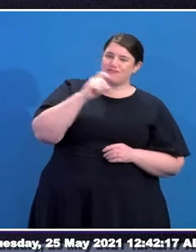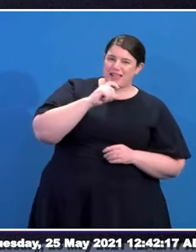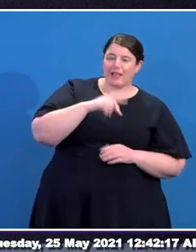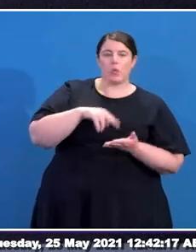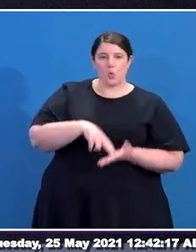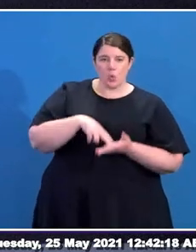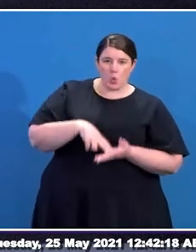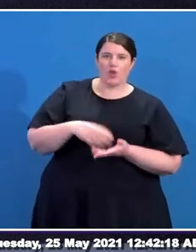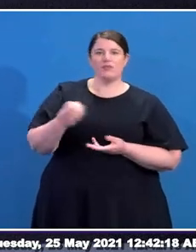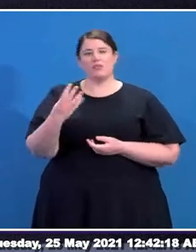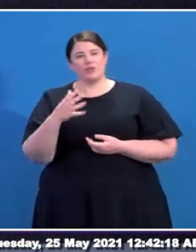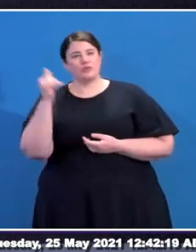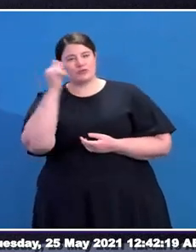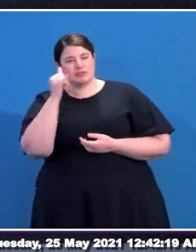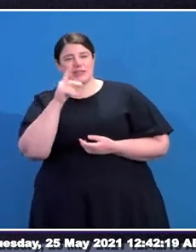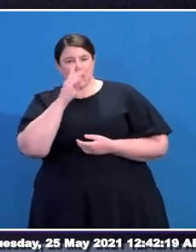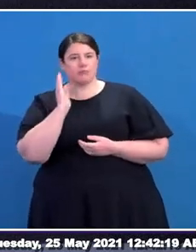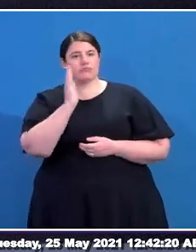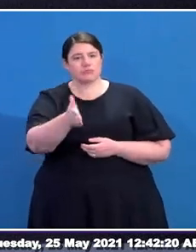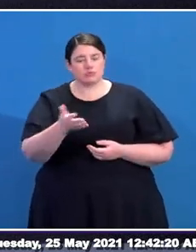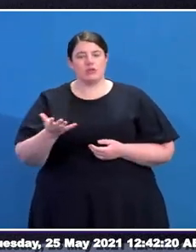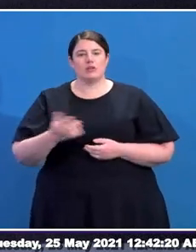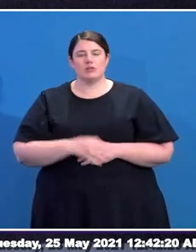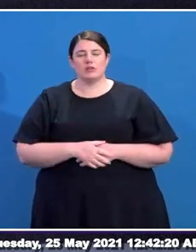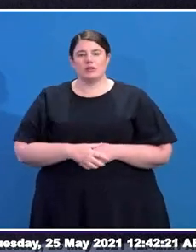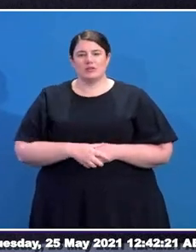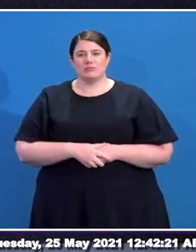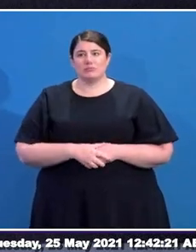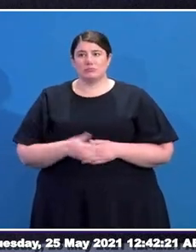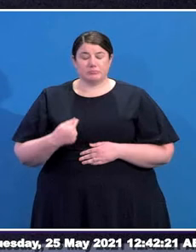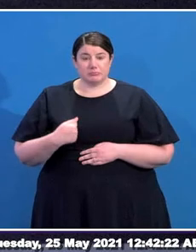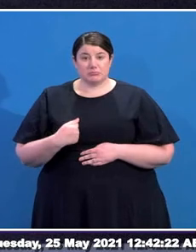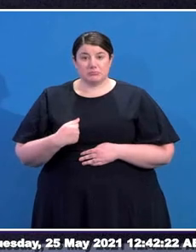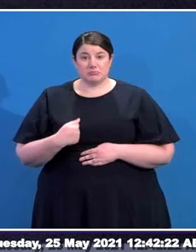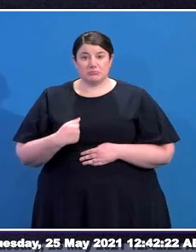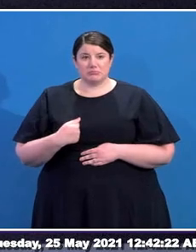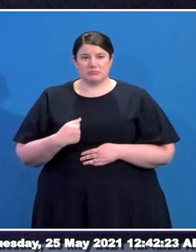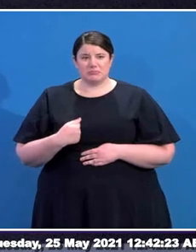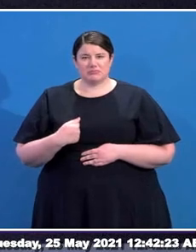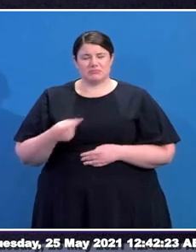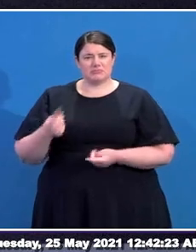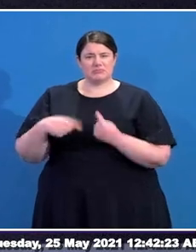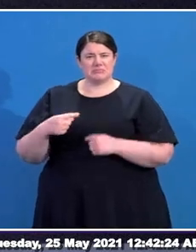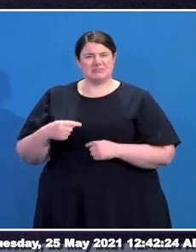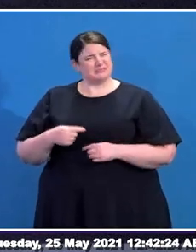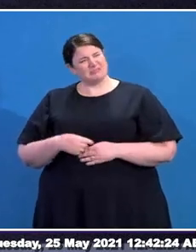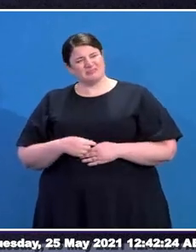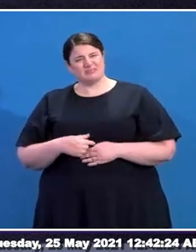I didn't --- I found that that was a little bit hard to believe, that it was